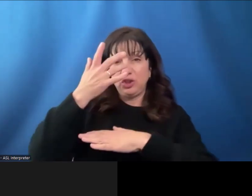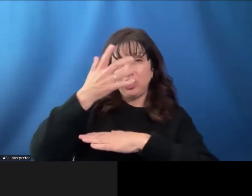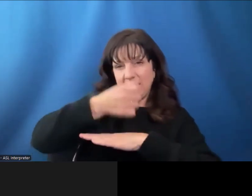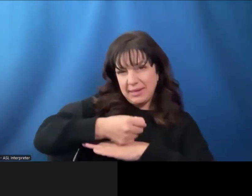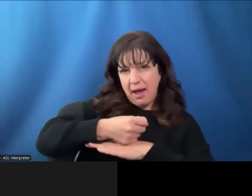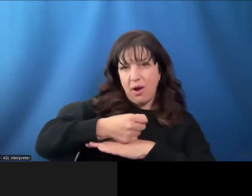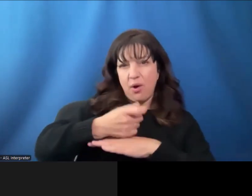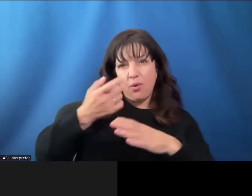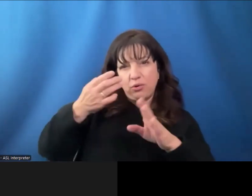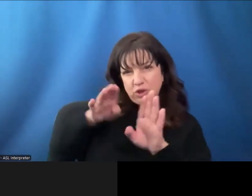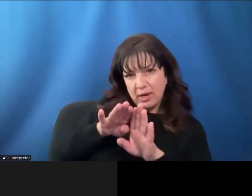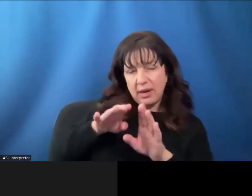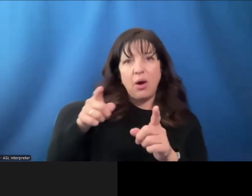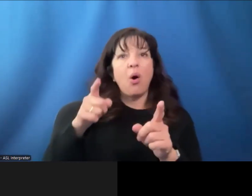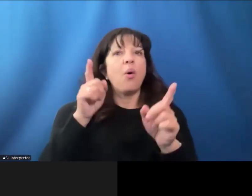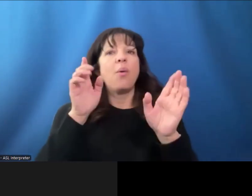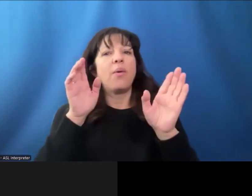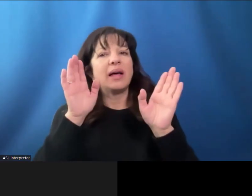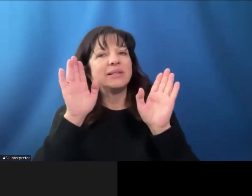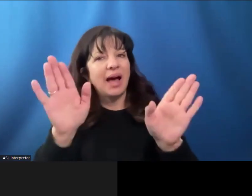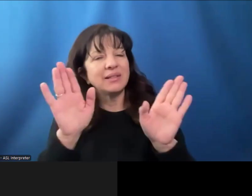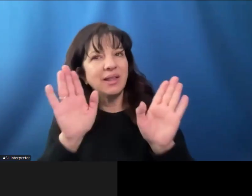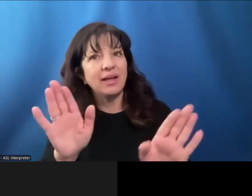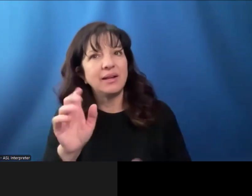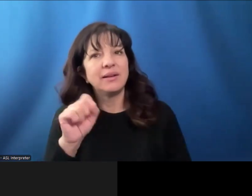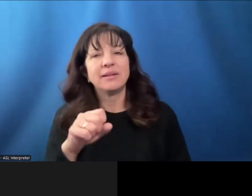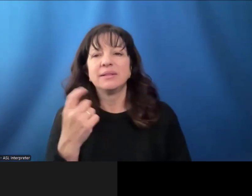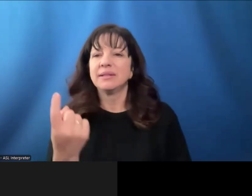Unknown: That's excellent, yeah, just something that I'm going to